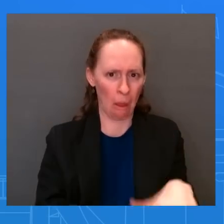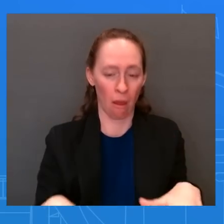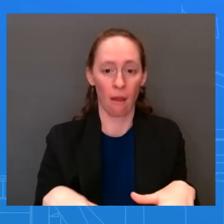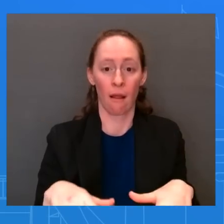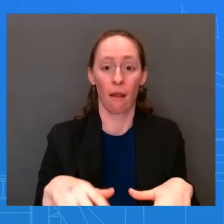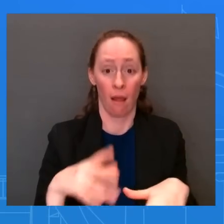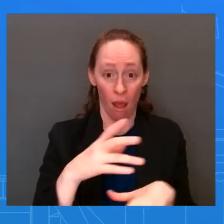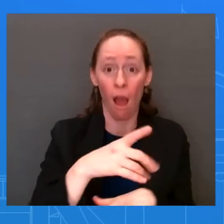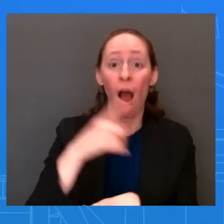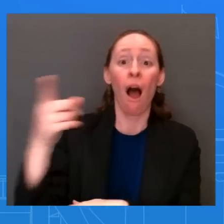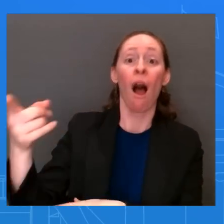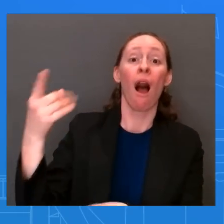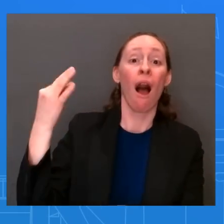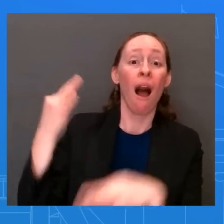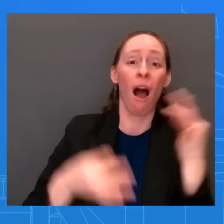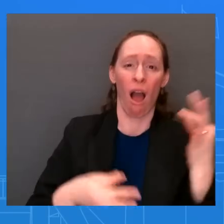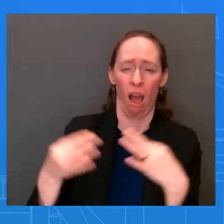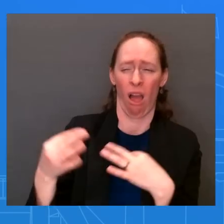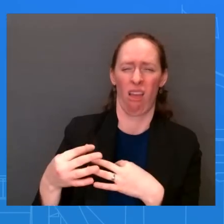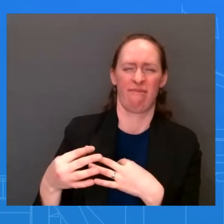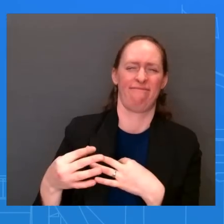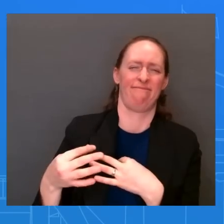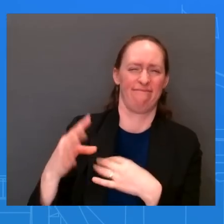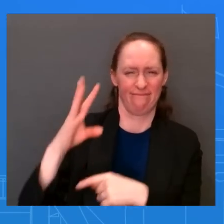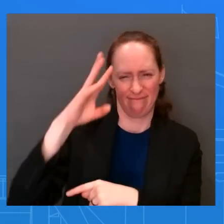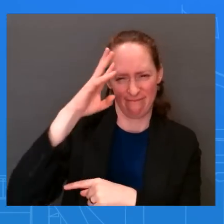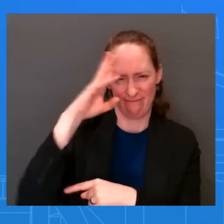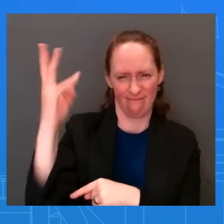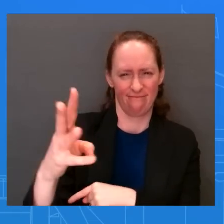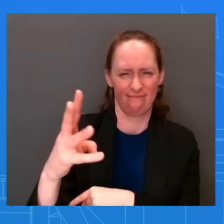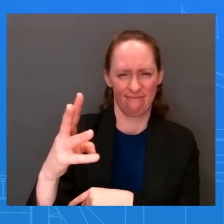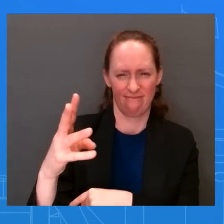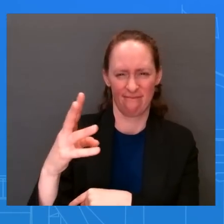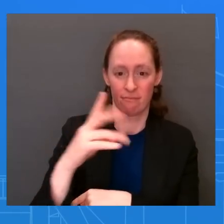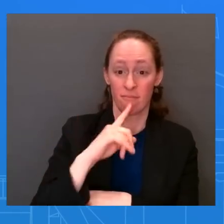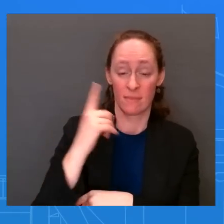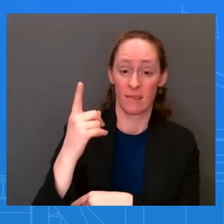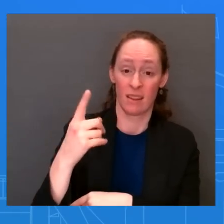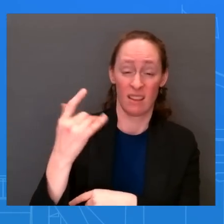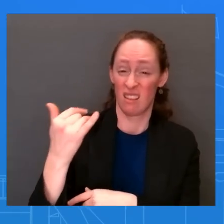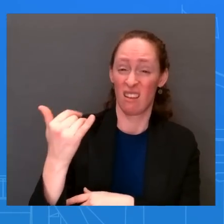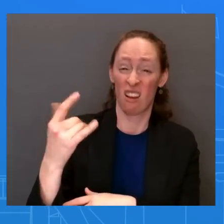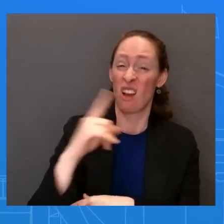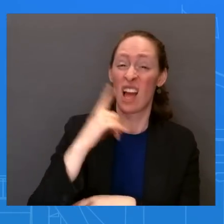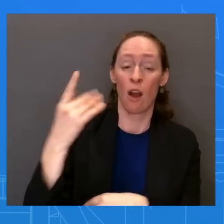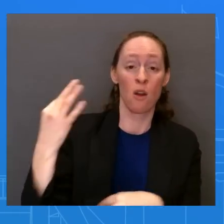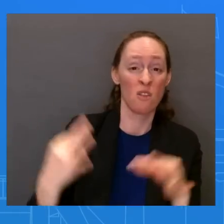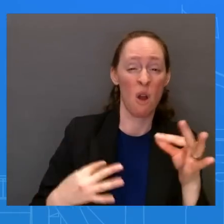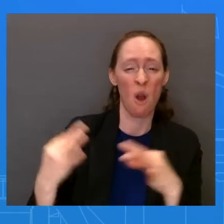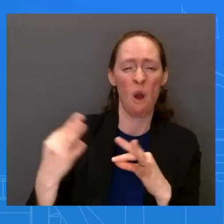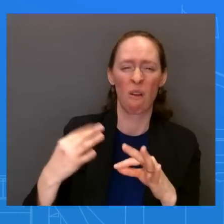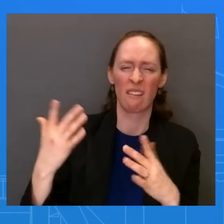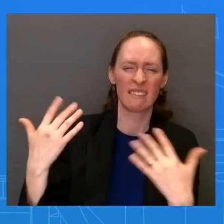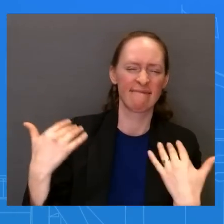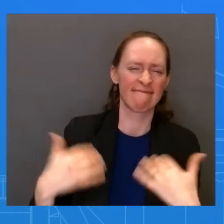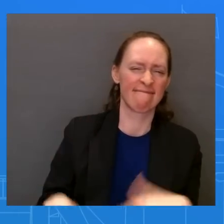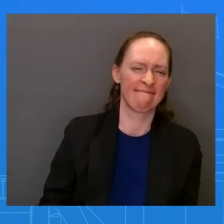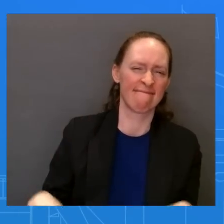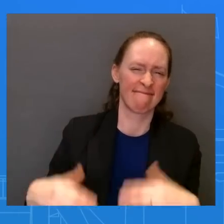to intimidate and repress those who seek justice, respect for human rights, and democratic Belarus --